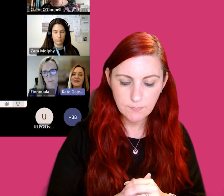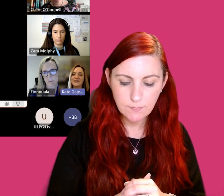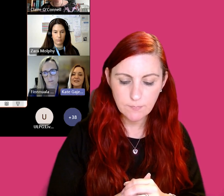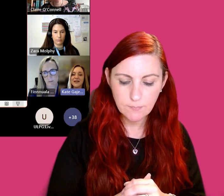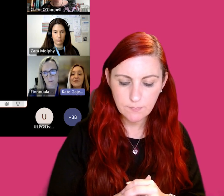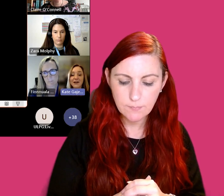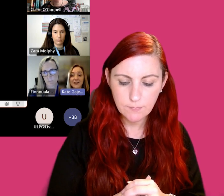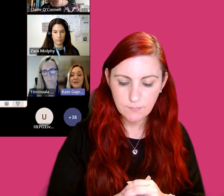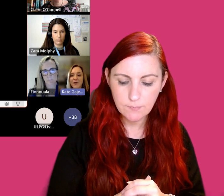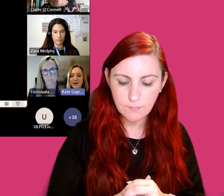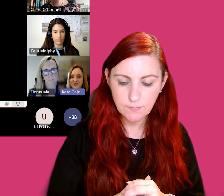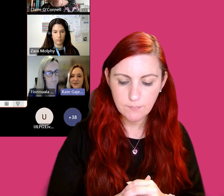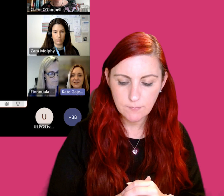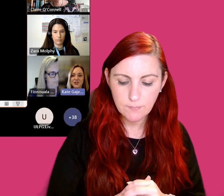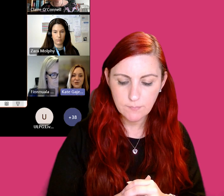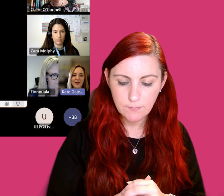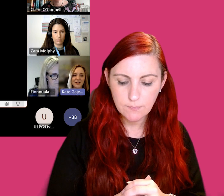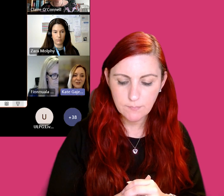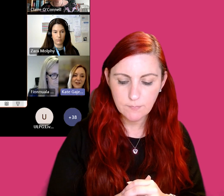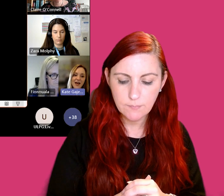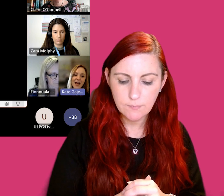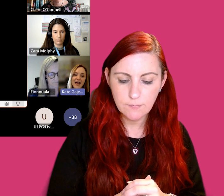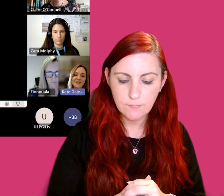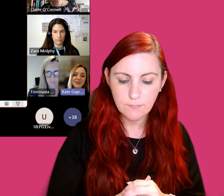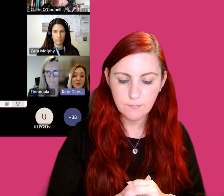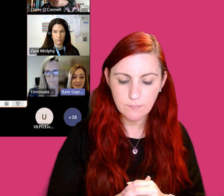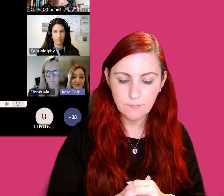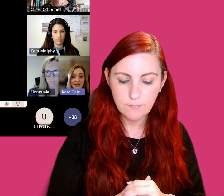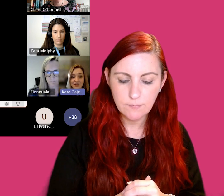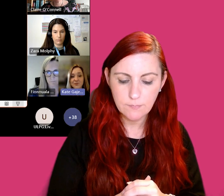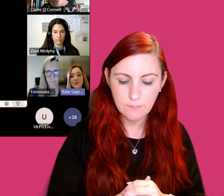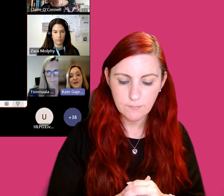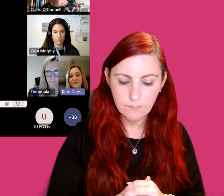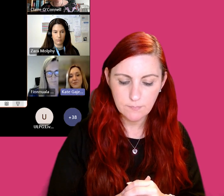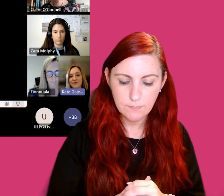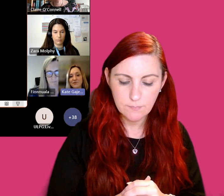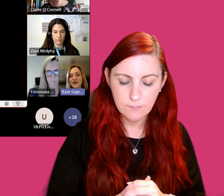pregnancy rather than the positive transition to Motherhood and trusting relationship with health